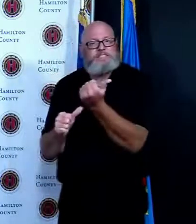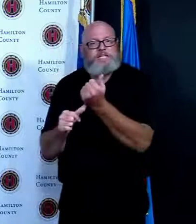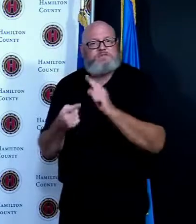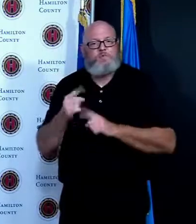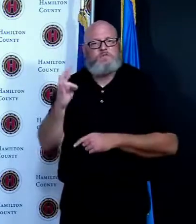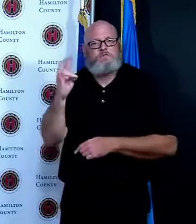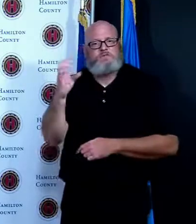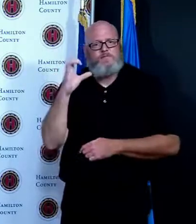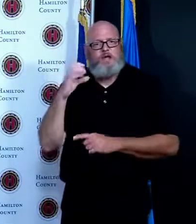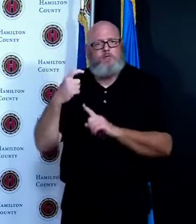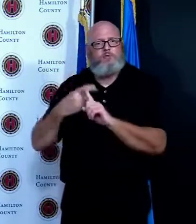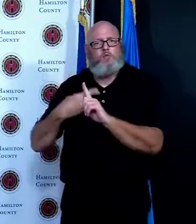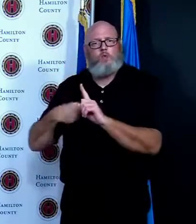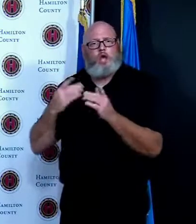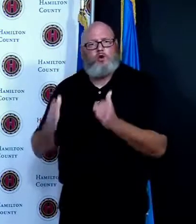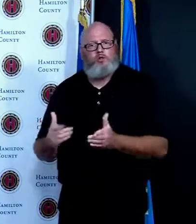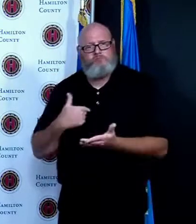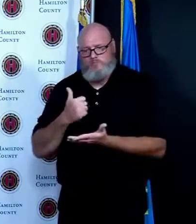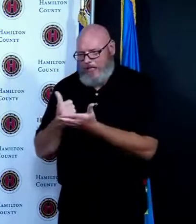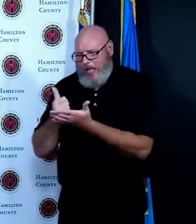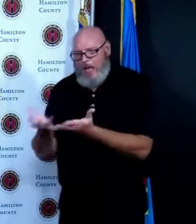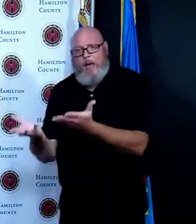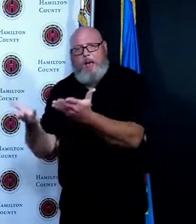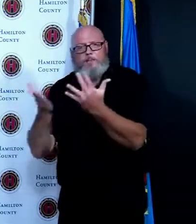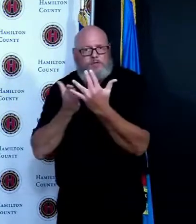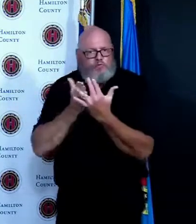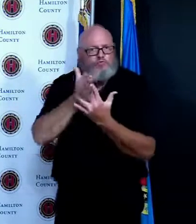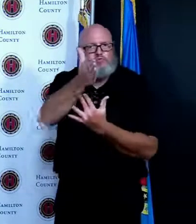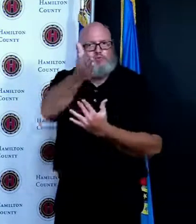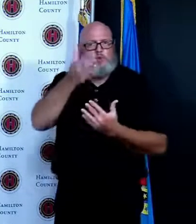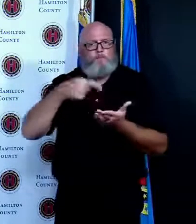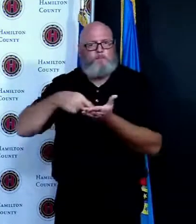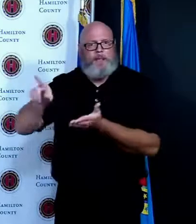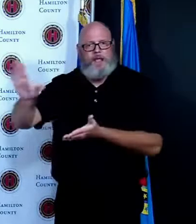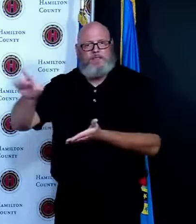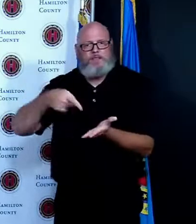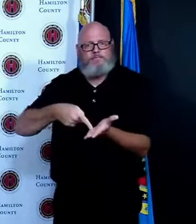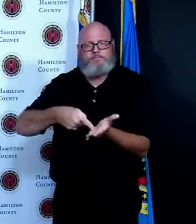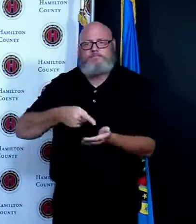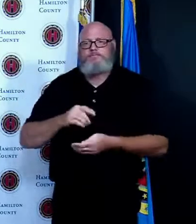there's a big demand as you can imagine for this for this program so we are looking to bring